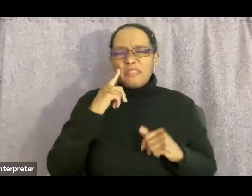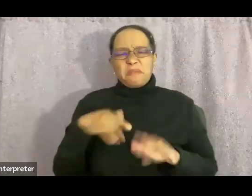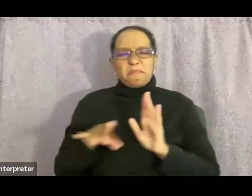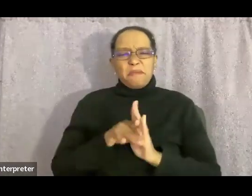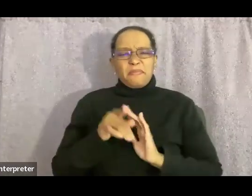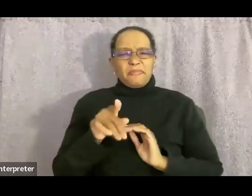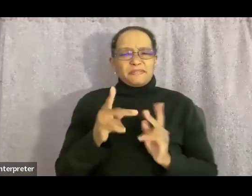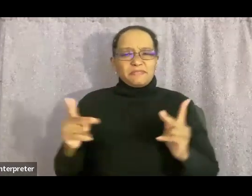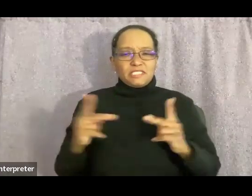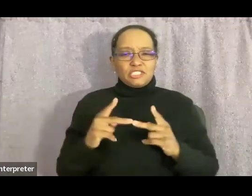Bend the elbow.